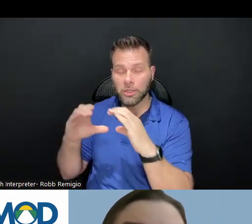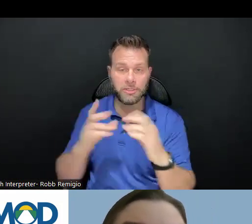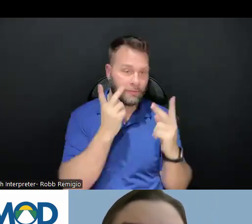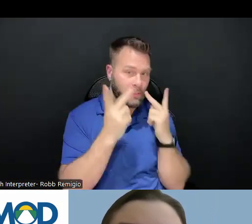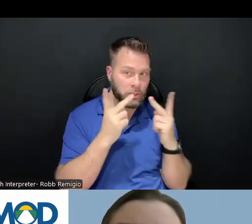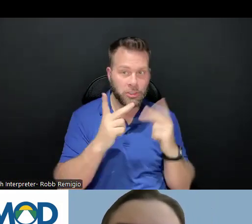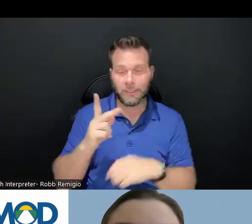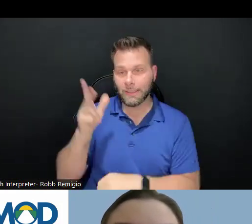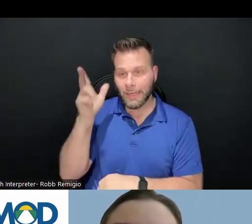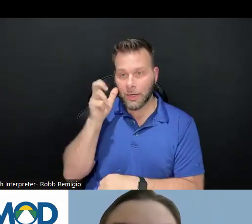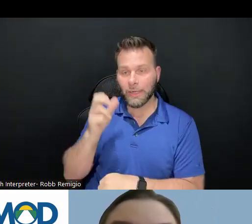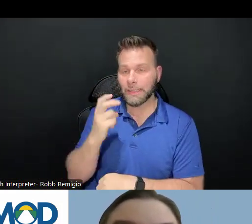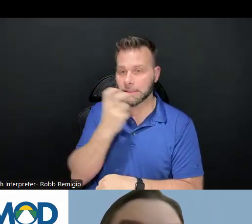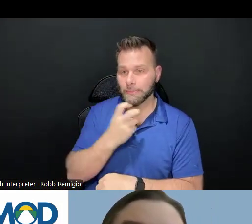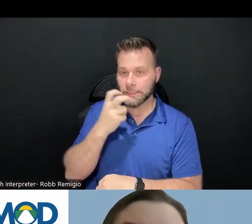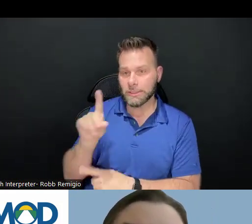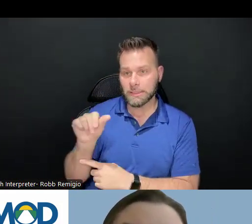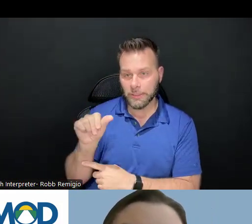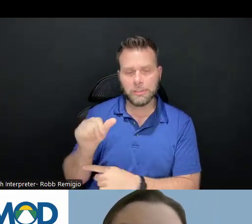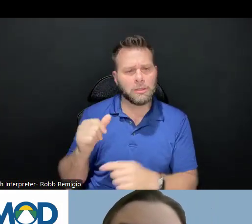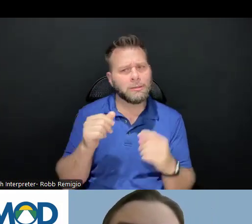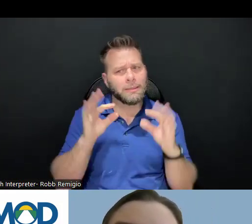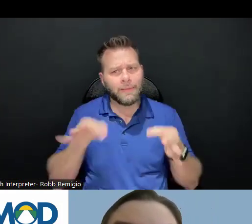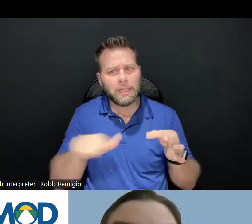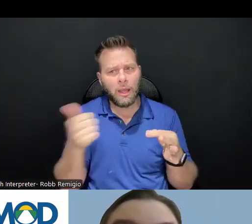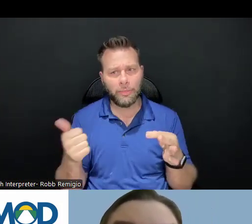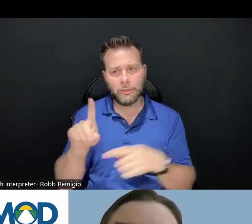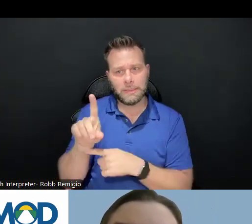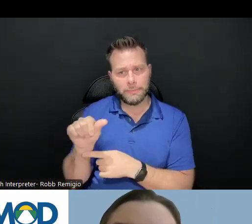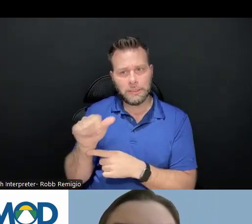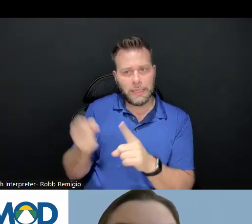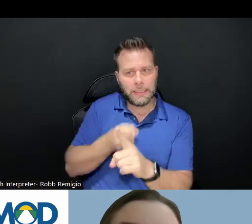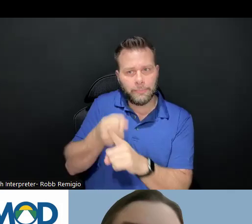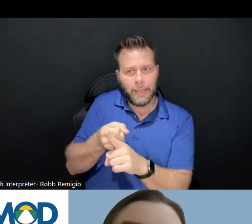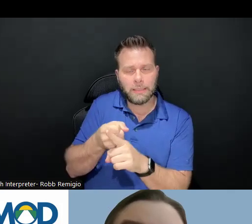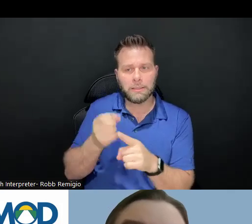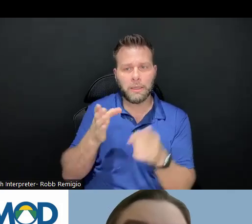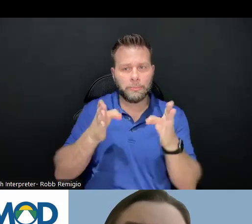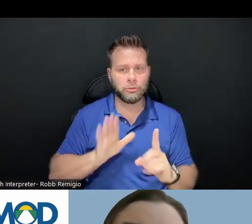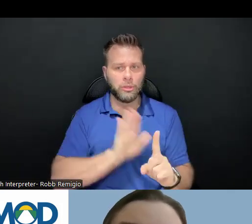communication as only vision, hearing, and speech disabilities. There are certain other disabilities that can impact